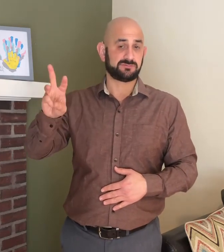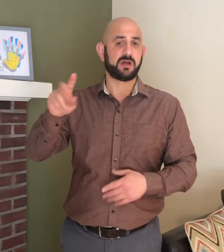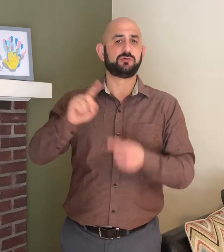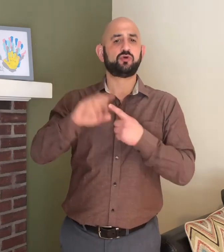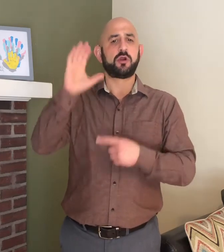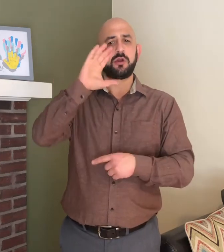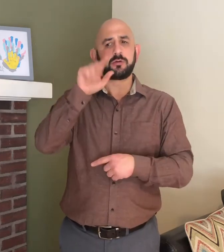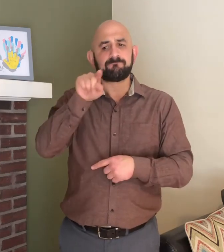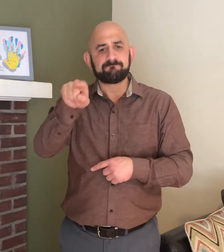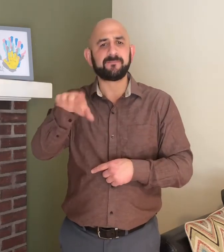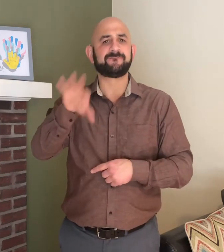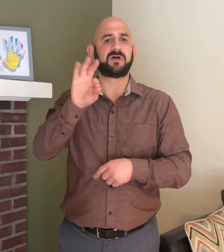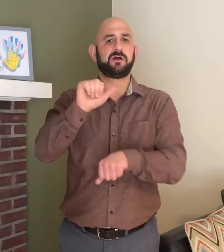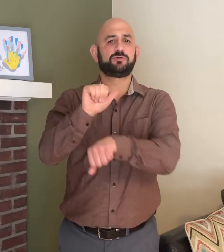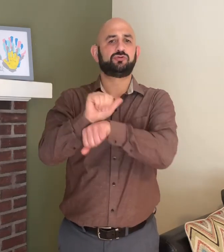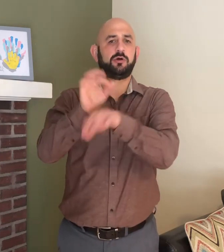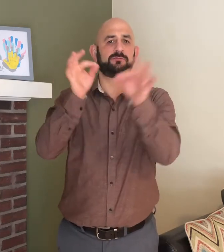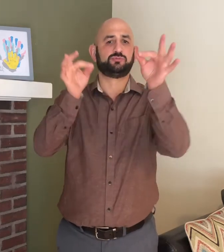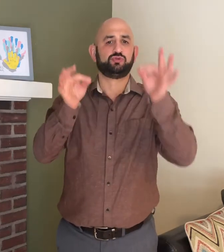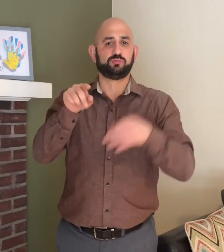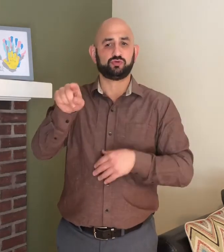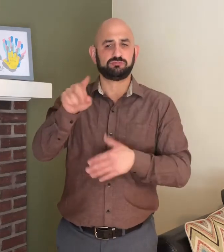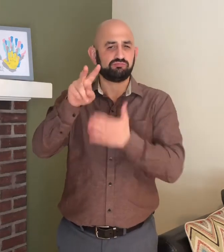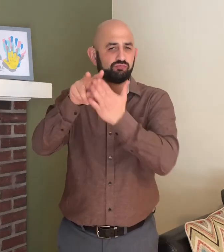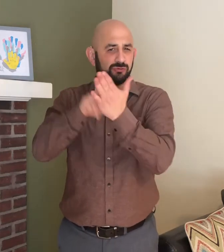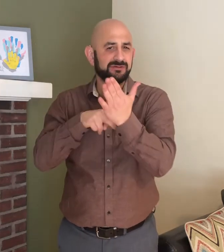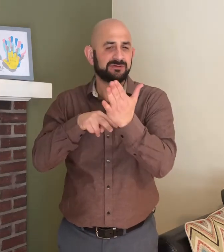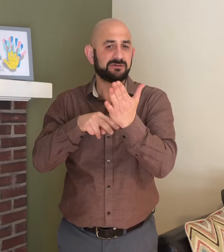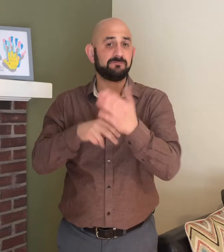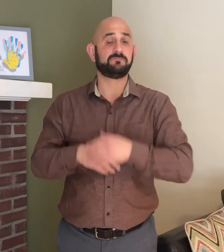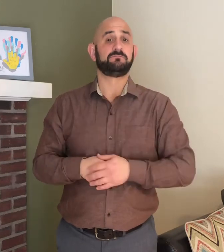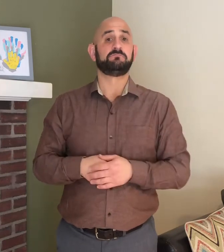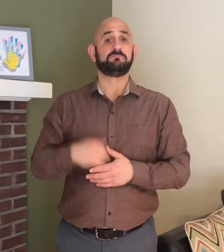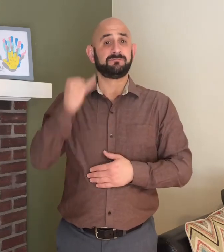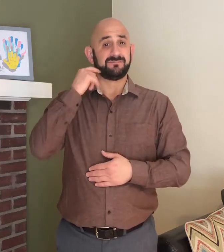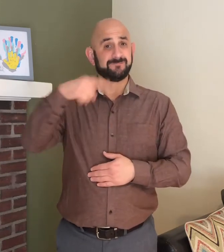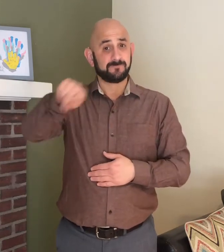to look for the position description, and for instructions on how to apply for the job